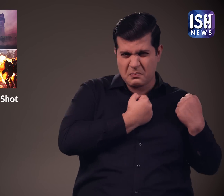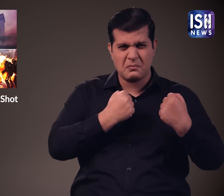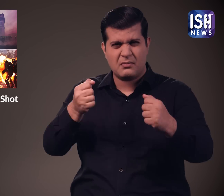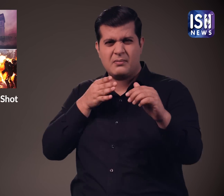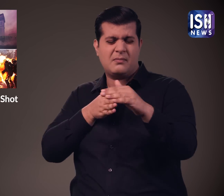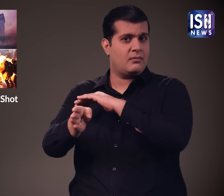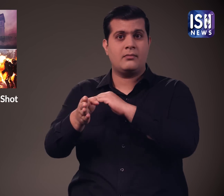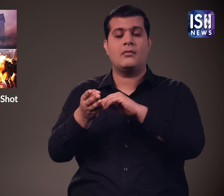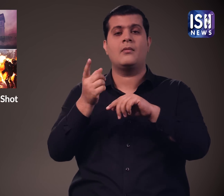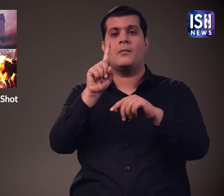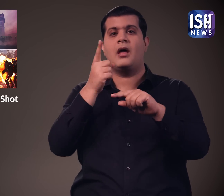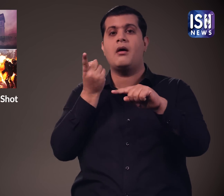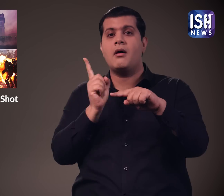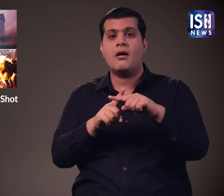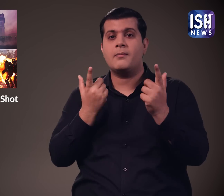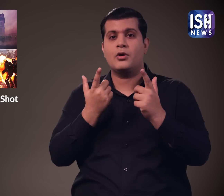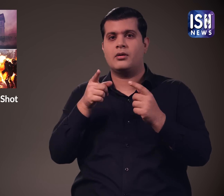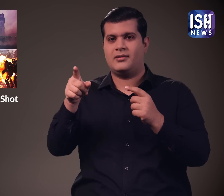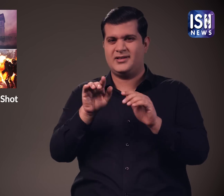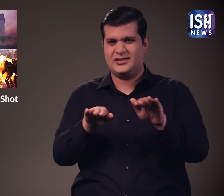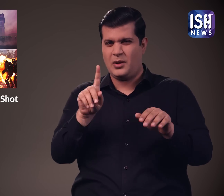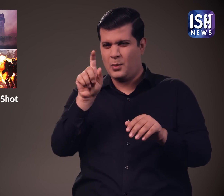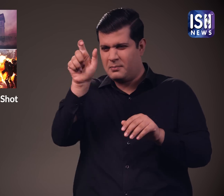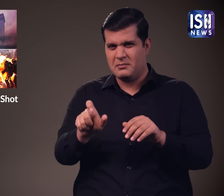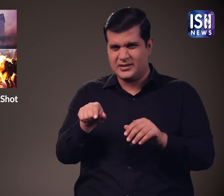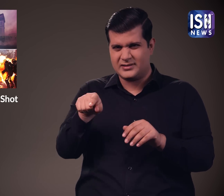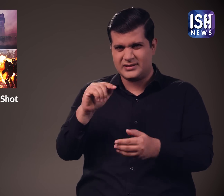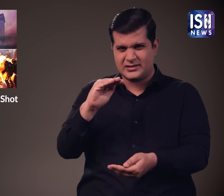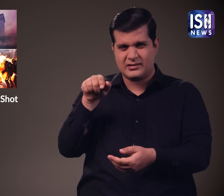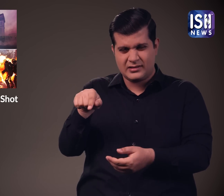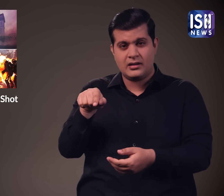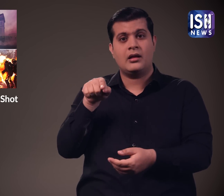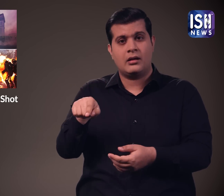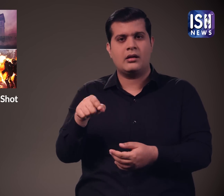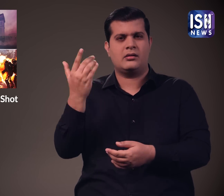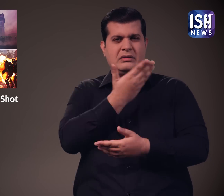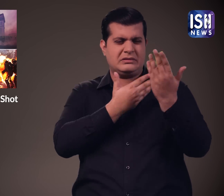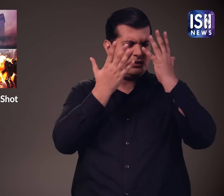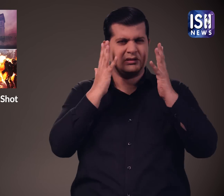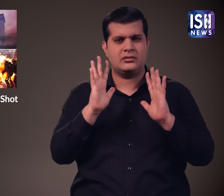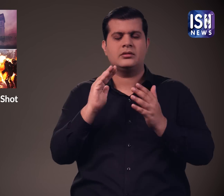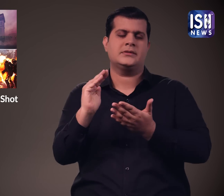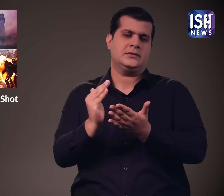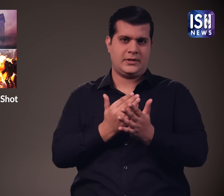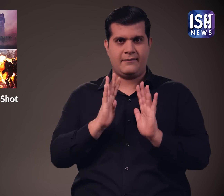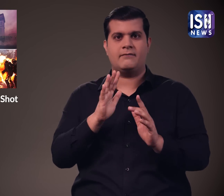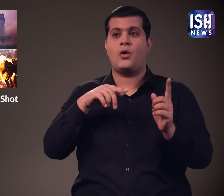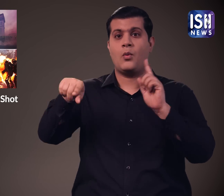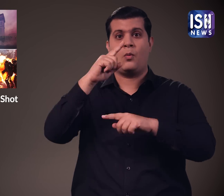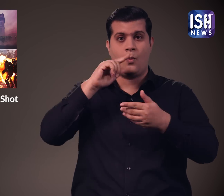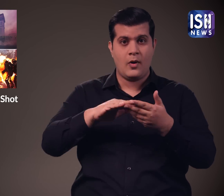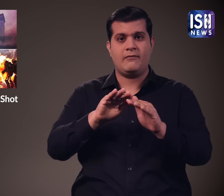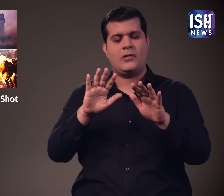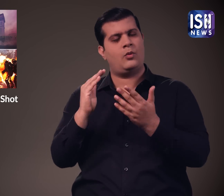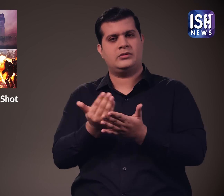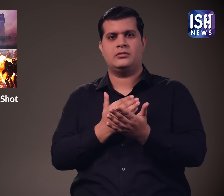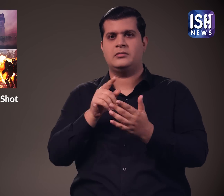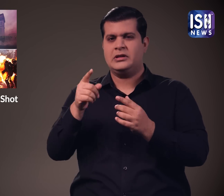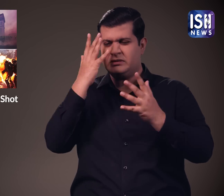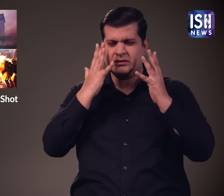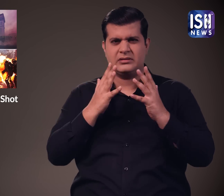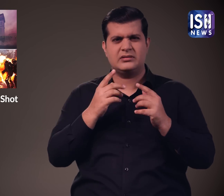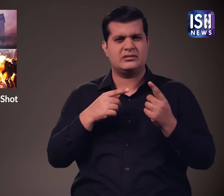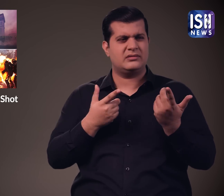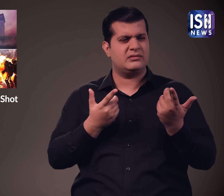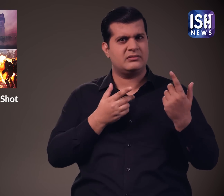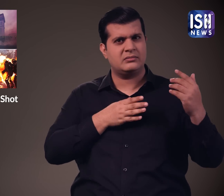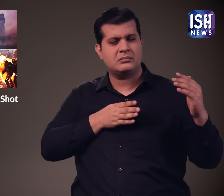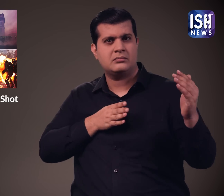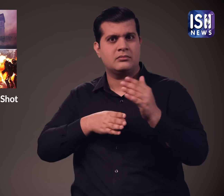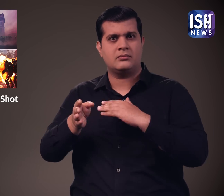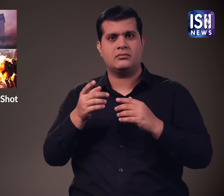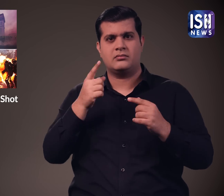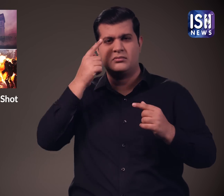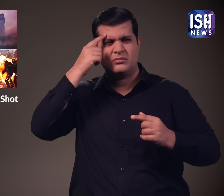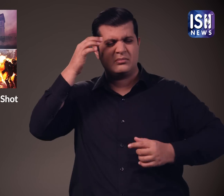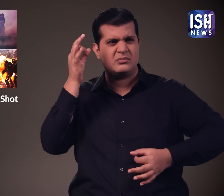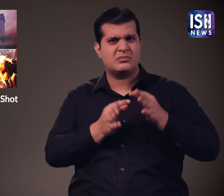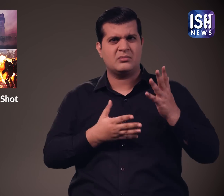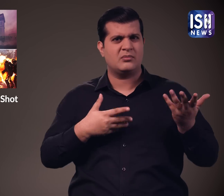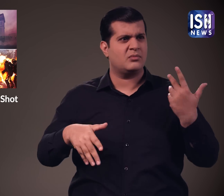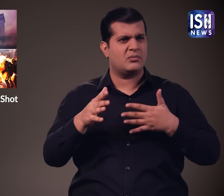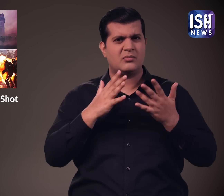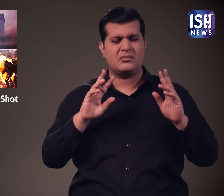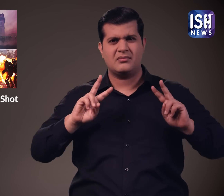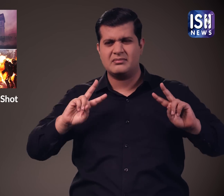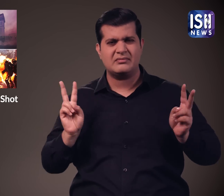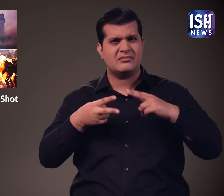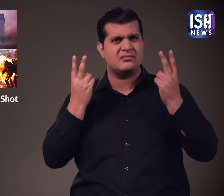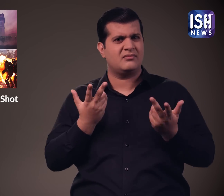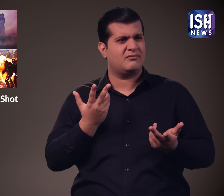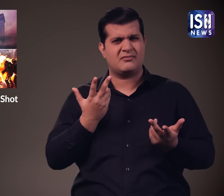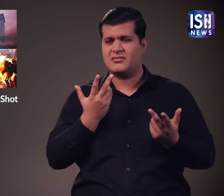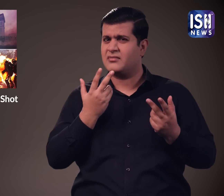Due to this one child was injured while the others are safe. These protests have truly become very violent.